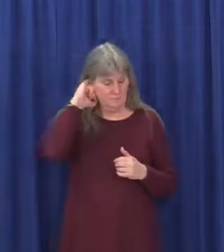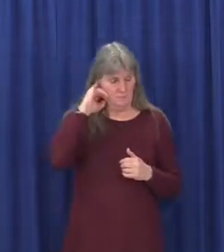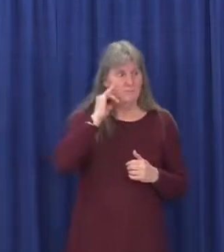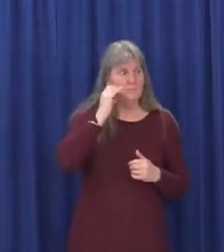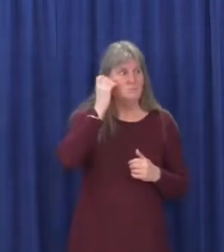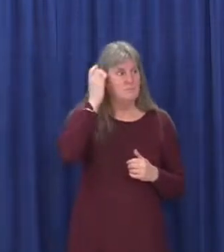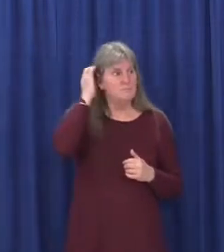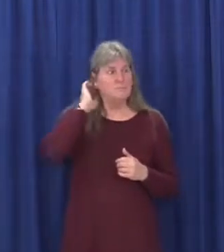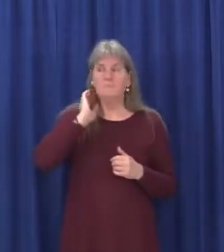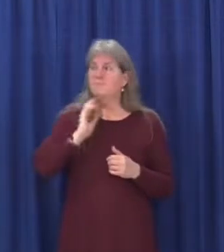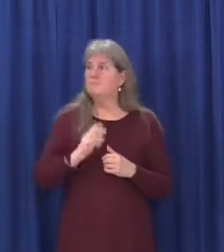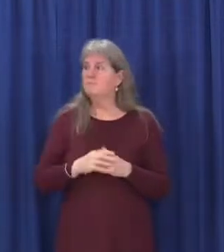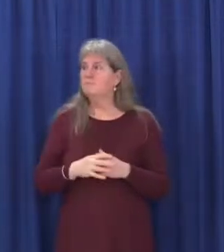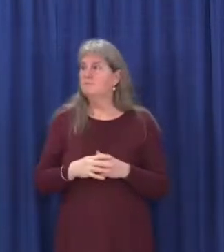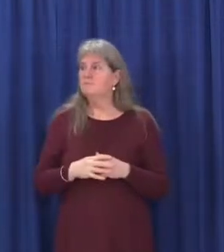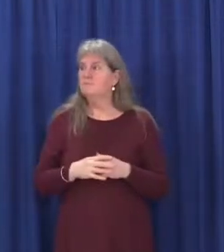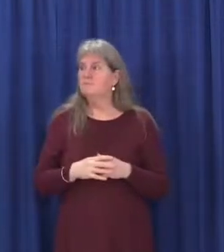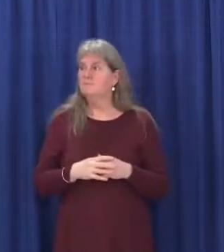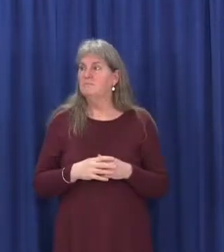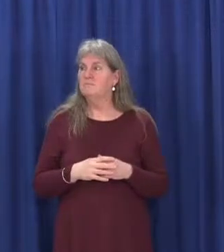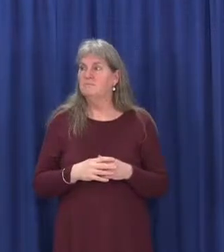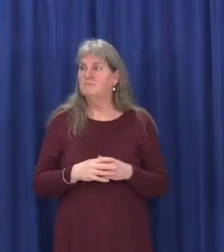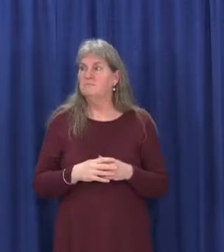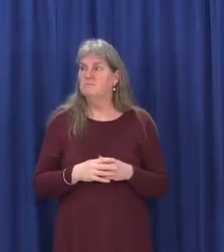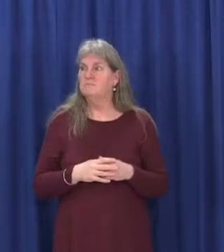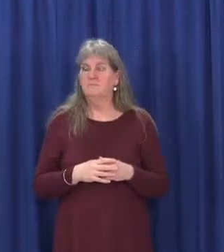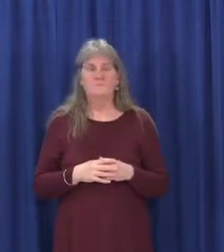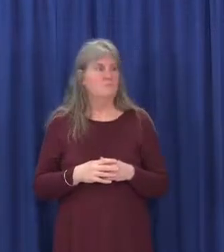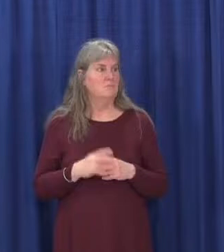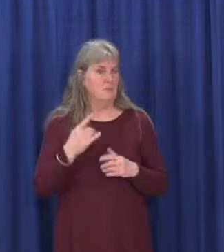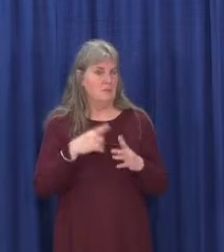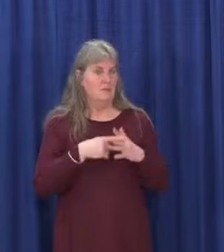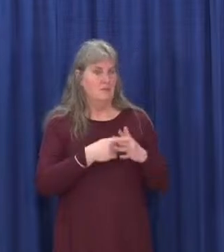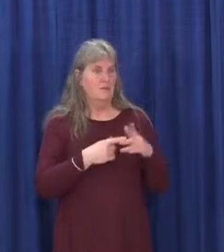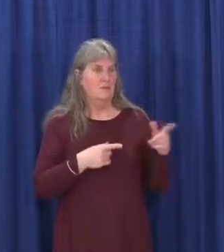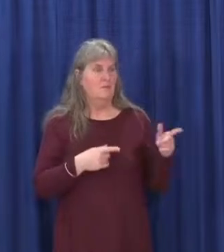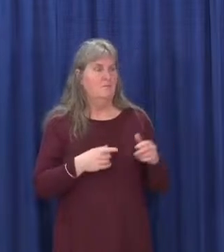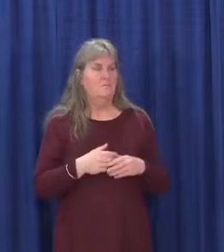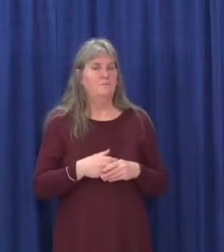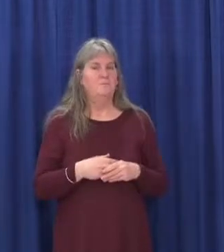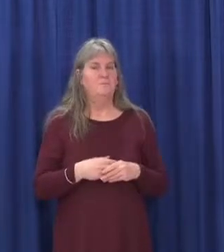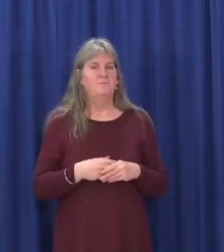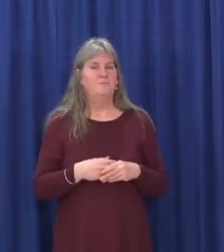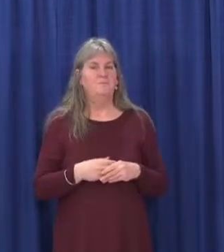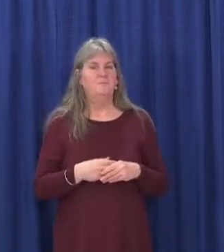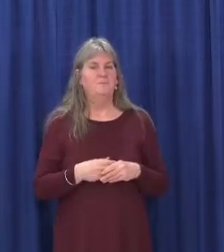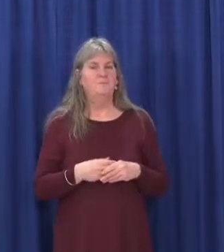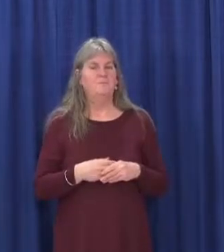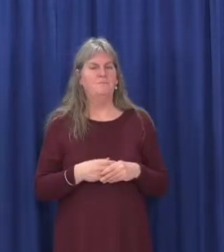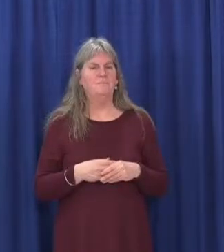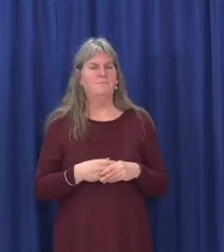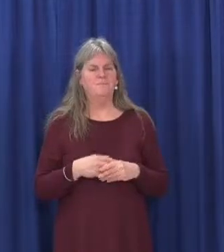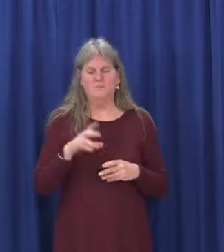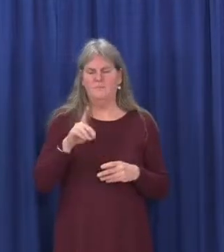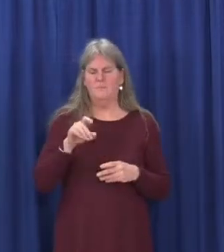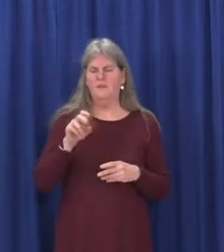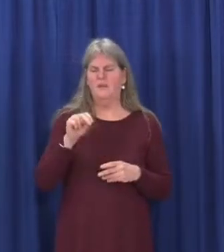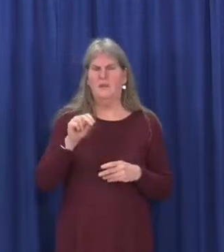I think that was for you. No, I think it's, you can, you can start. Do you want me to start? Sure, okay. Denmark is a very interesting case. I urge people